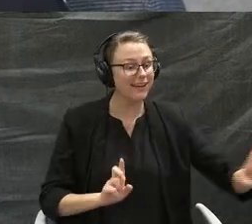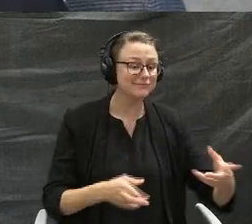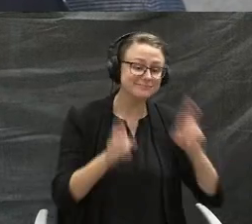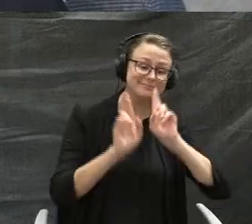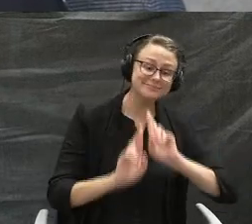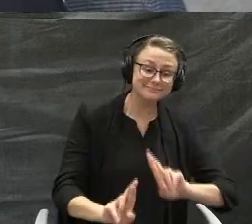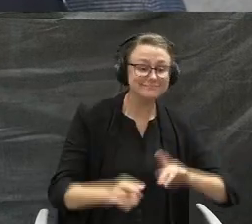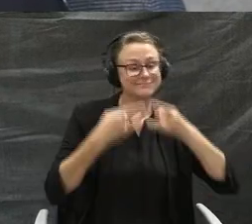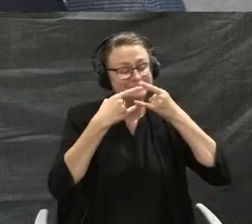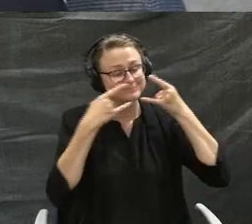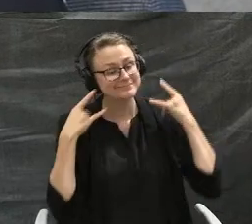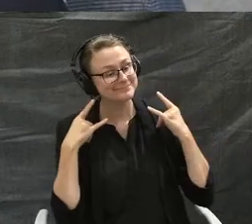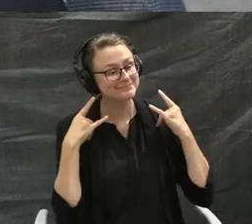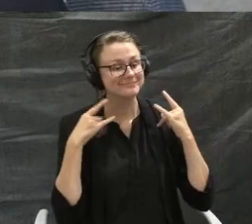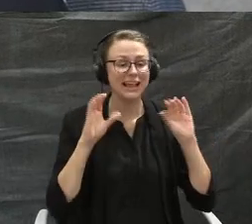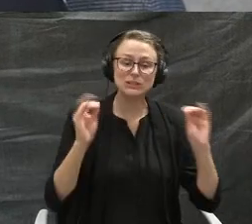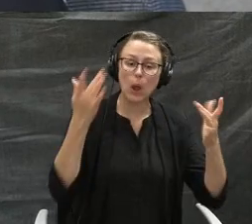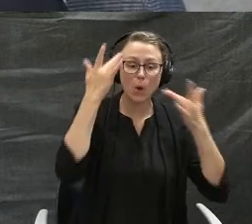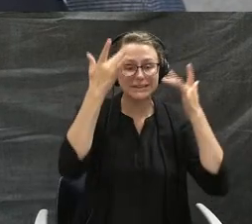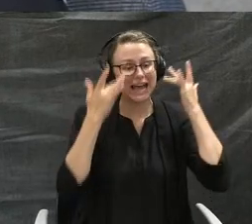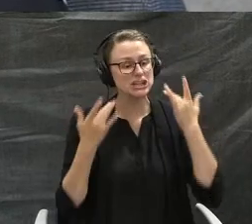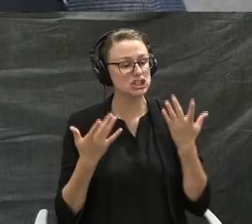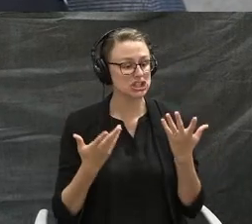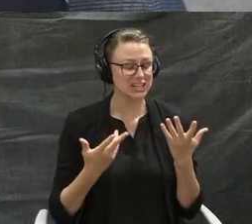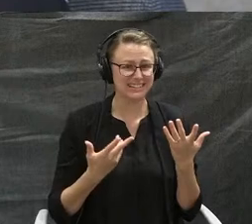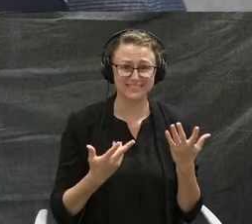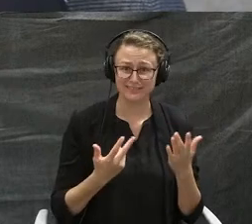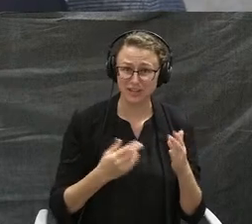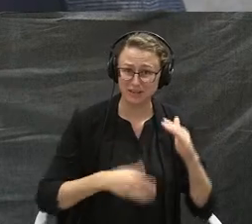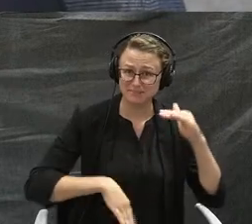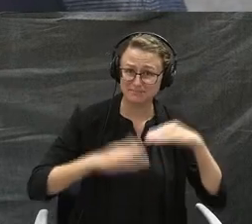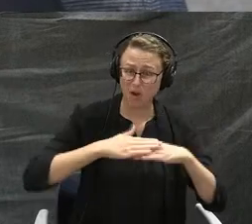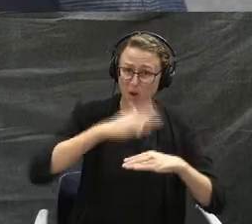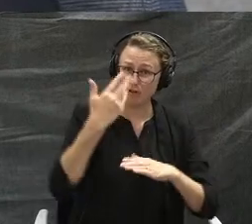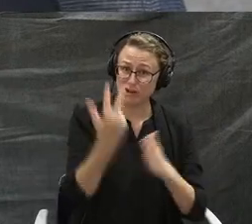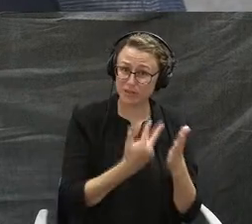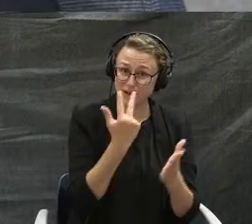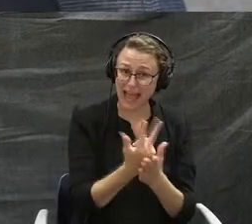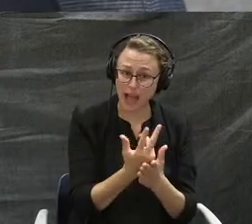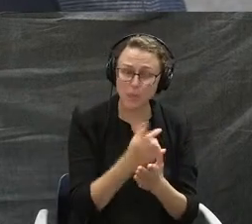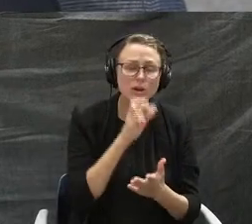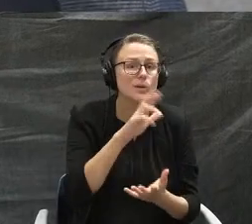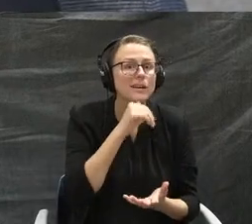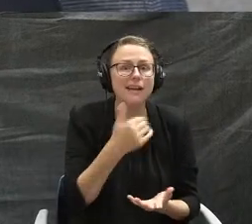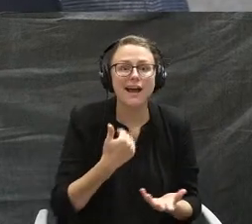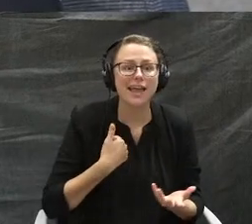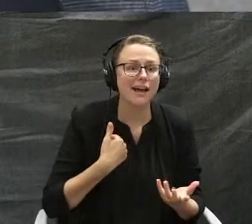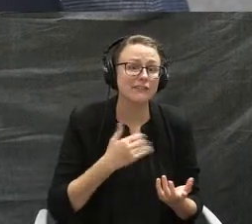on without touching their face for three plus hours or not have instances where close interaction is necessary with